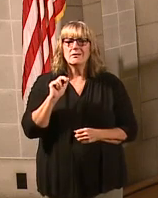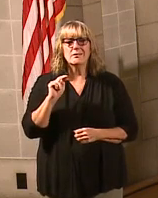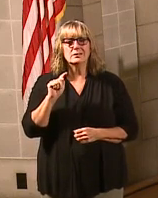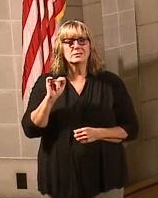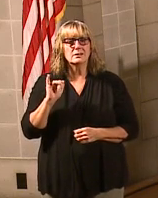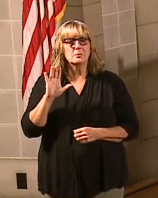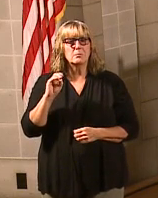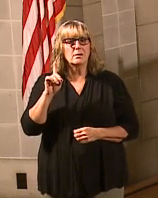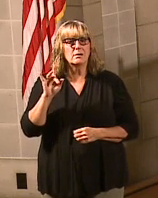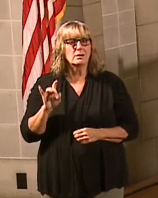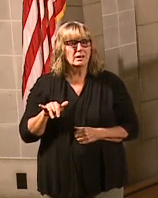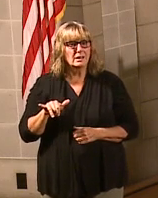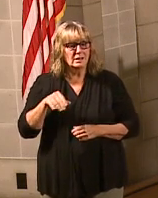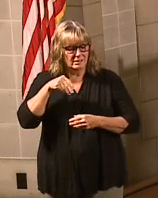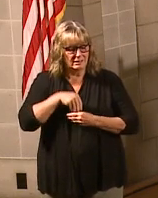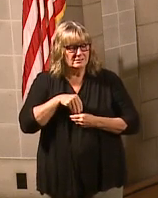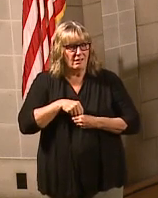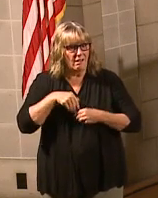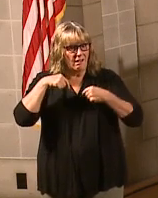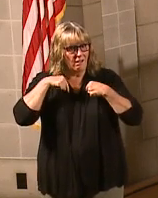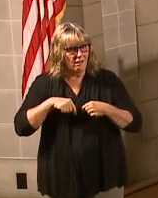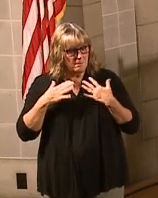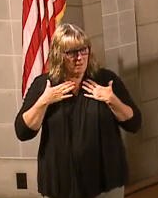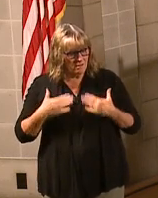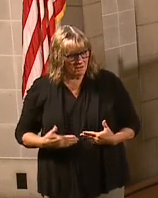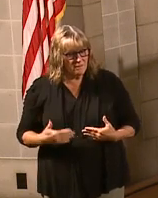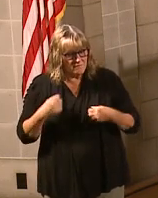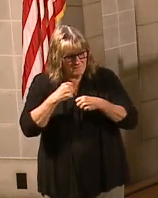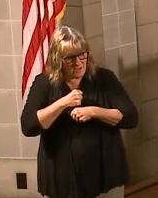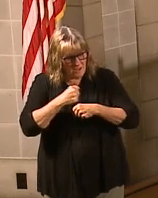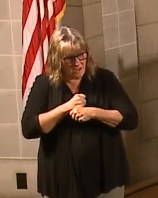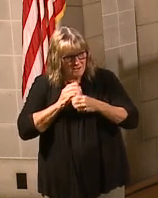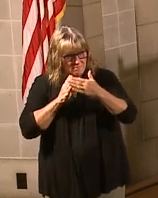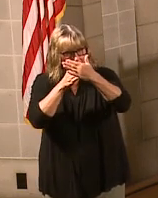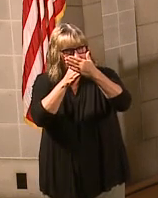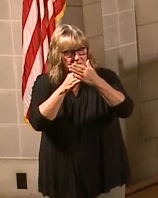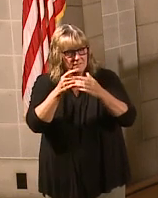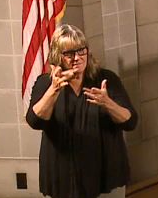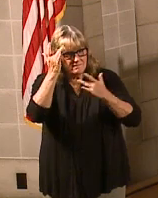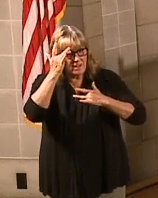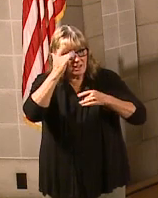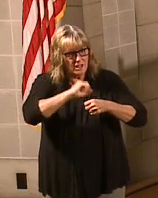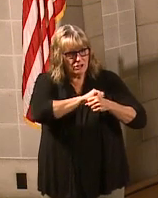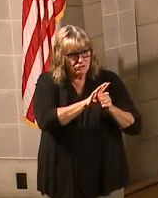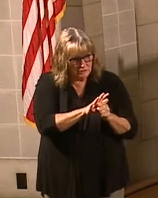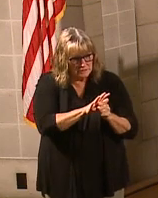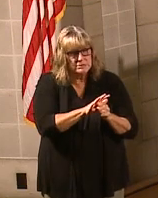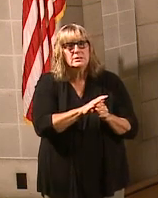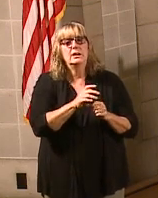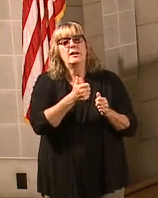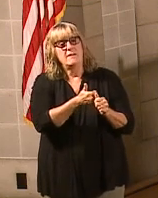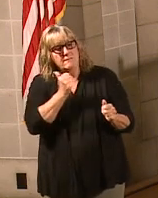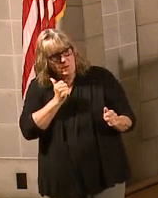IN NEBRASKA THAT THE VACCINE WILL HELP YOU GENERATE THE ANTIBODIES TO FIGHT OFF THE